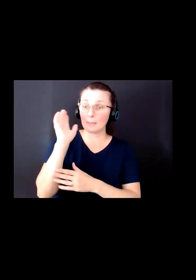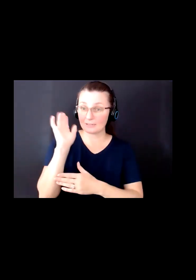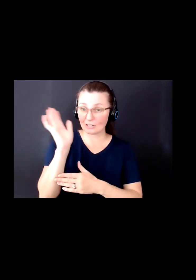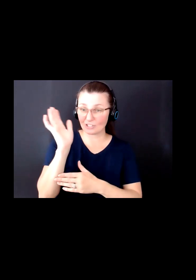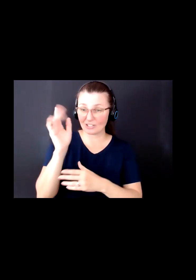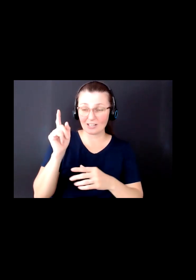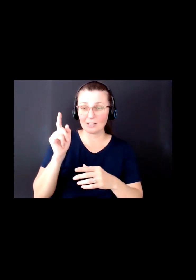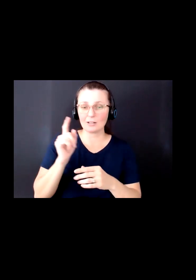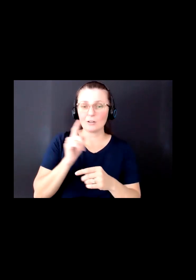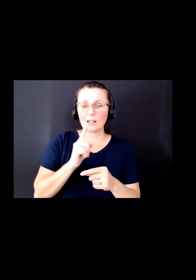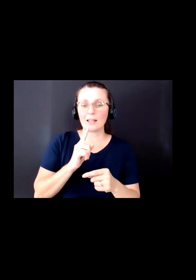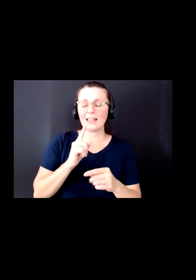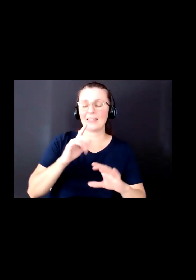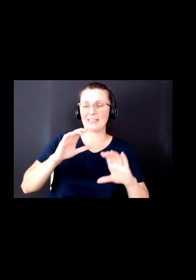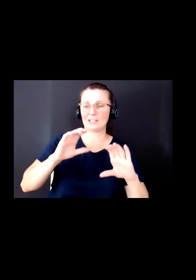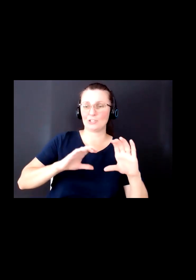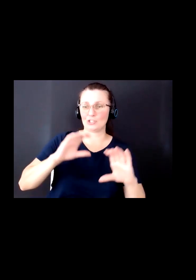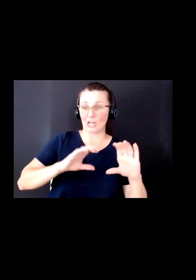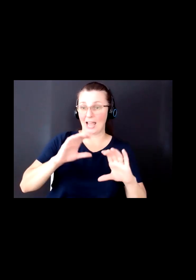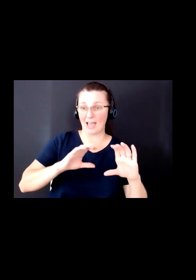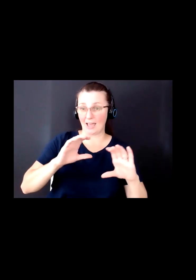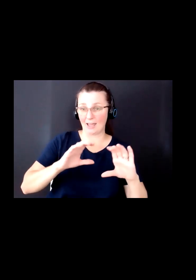using the chat feature. We are going to be using the chat feature